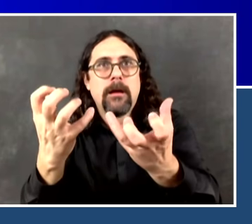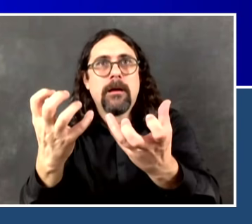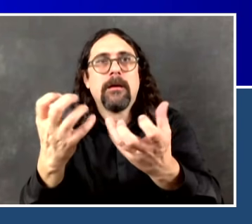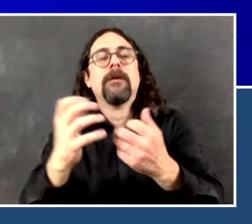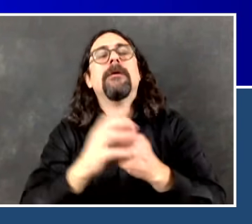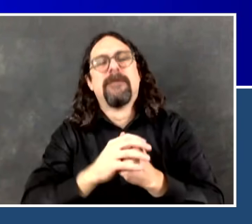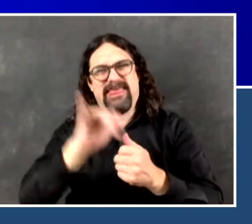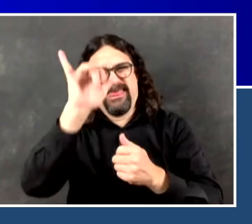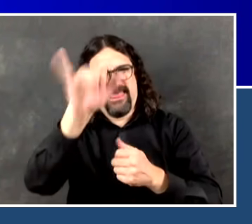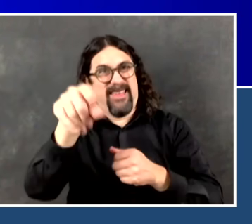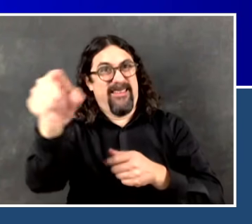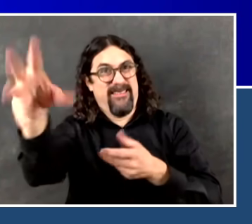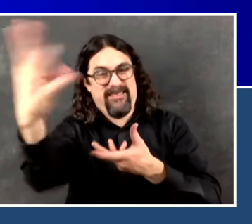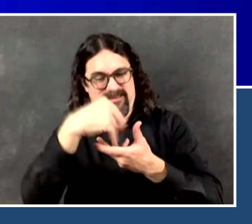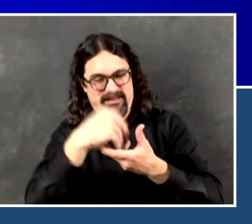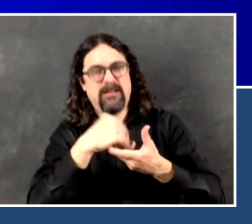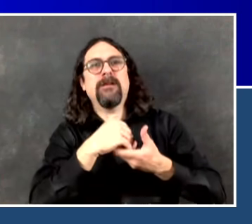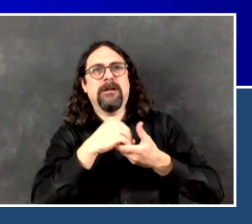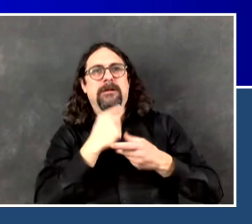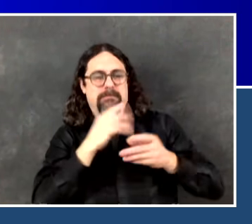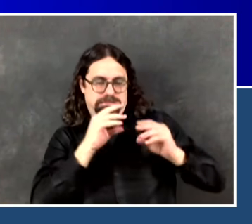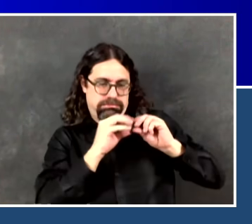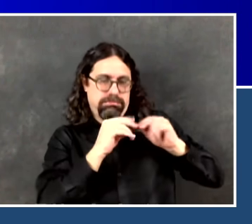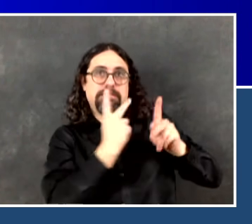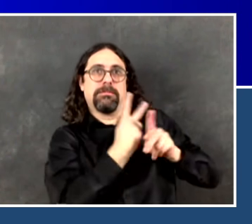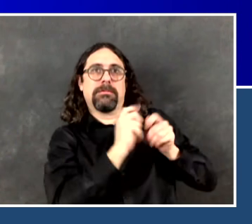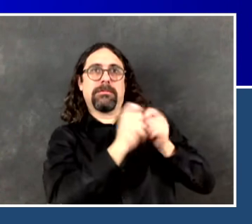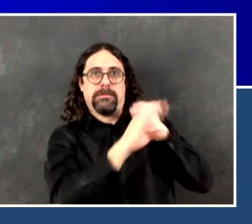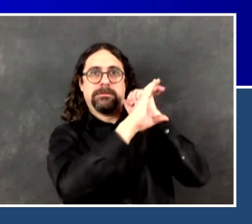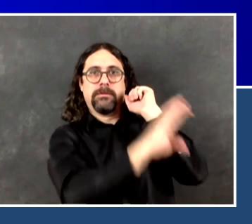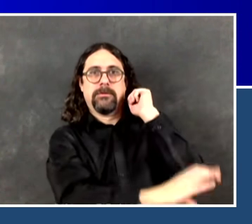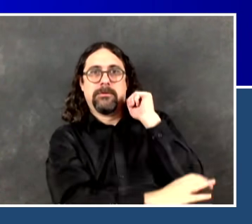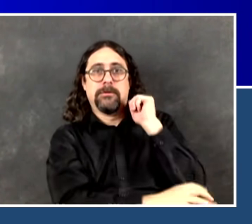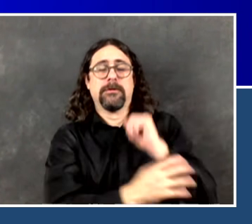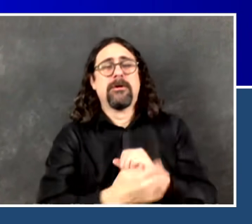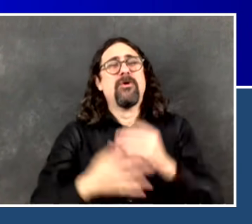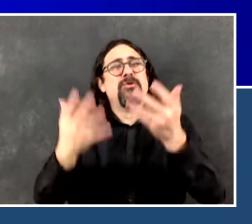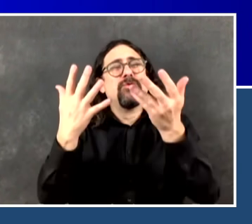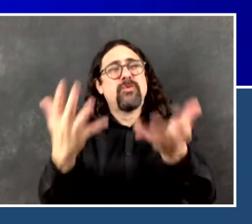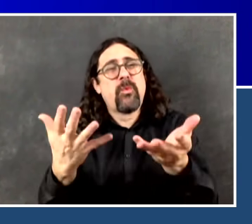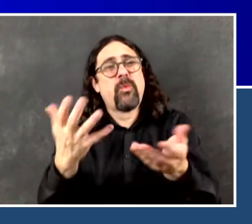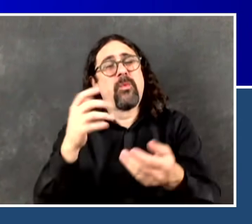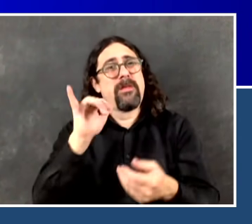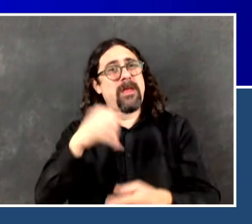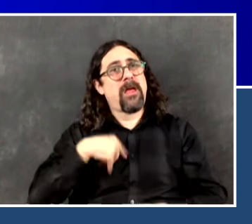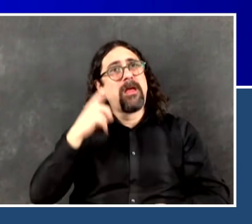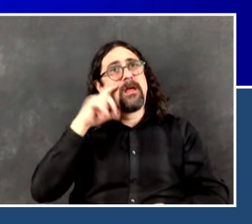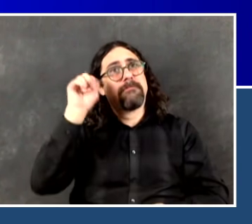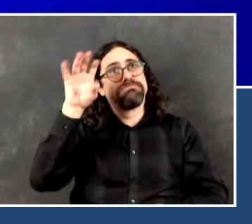PIECES. FOUR BUILDING BLOS CKTO BUILDING THE STRATEGIES AND --